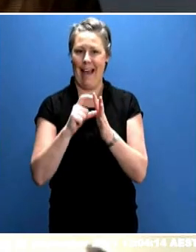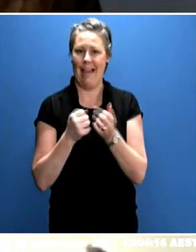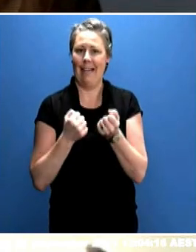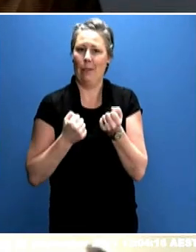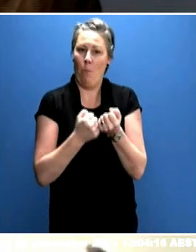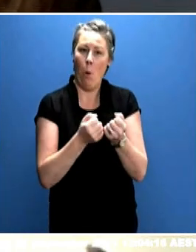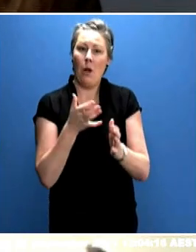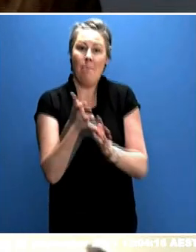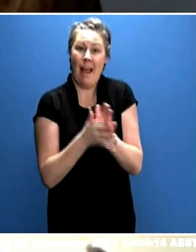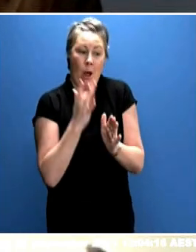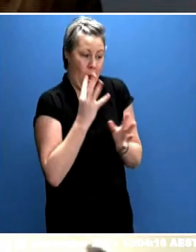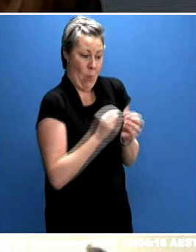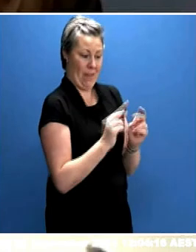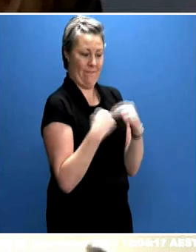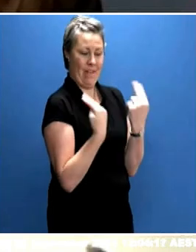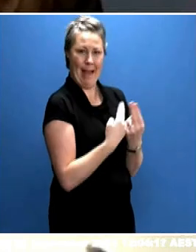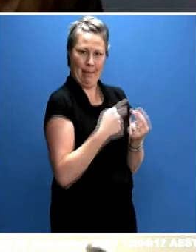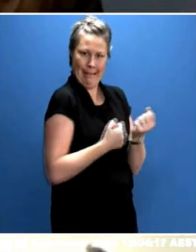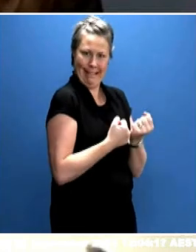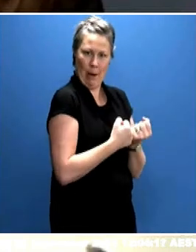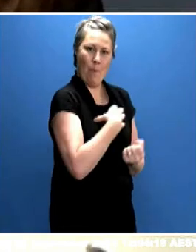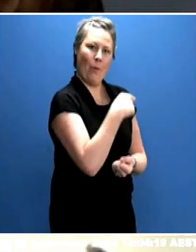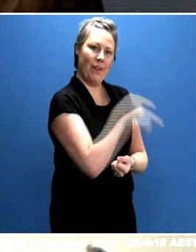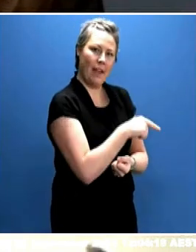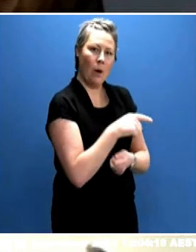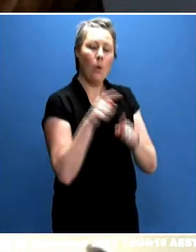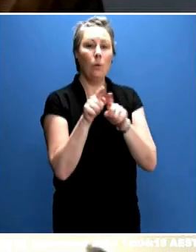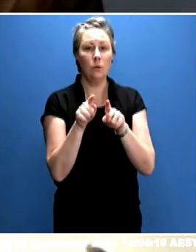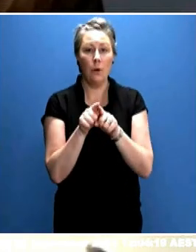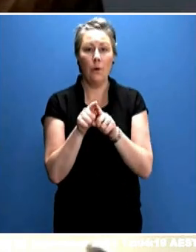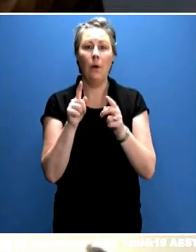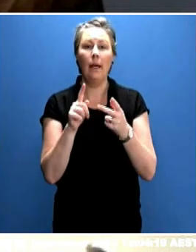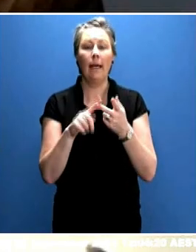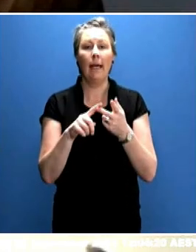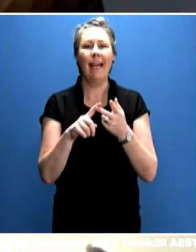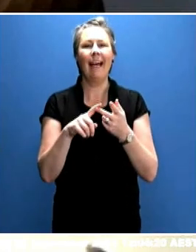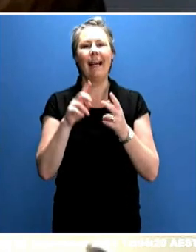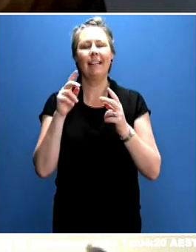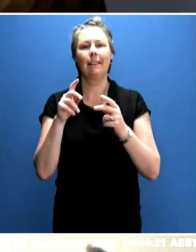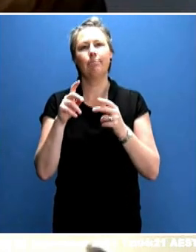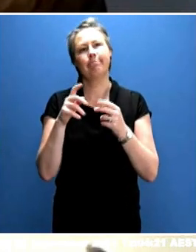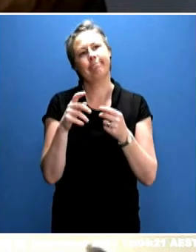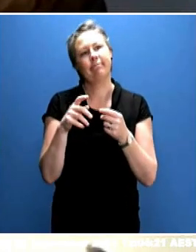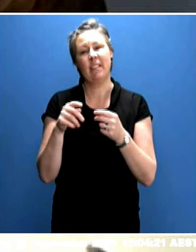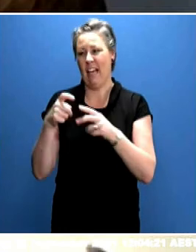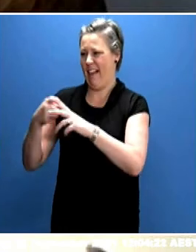earlier prevention, and also a step-down approach where children can be in a therapeutic supported environment that doesn't have